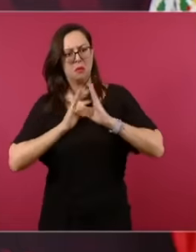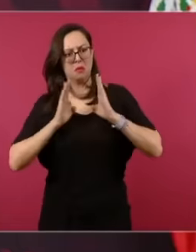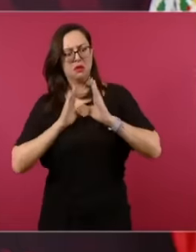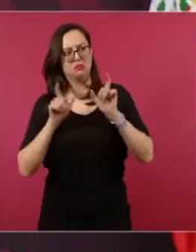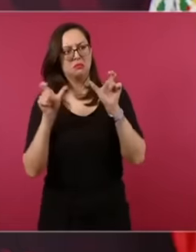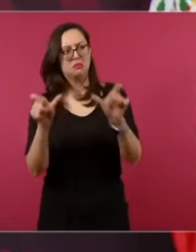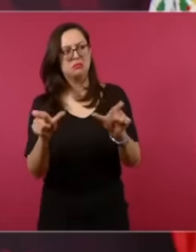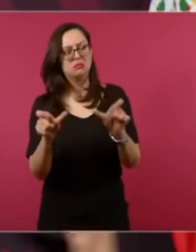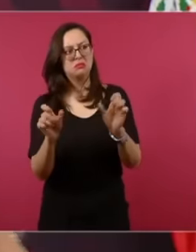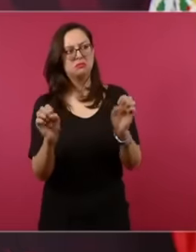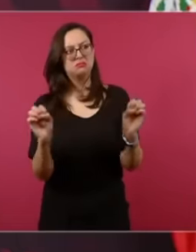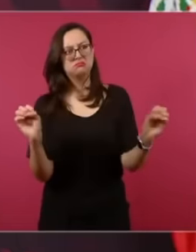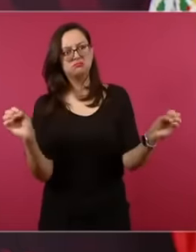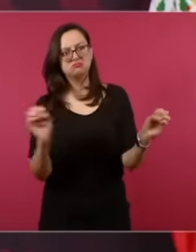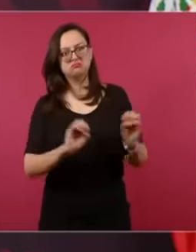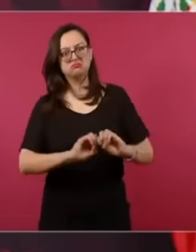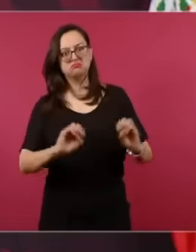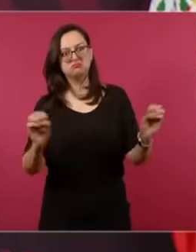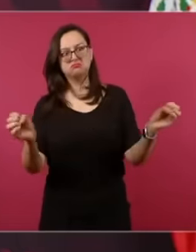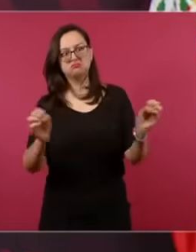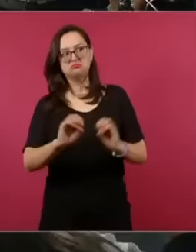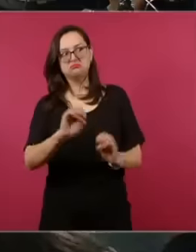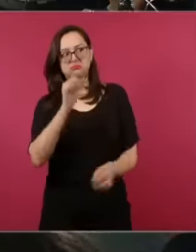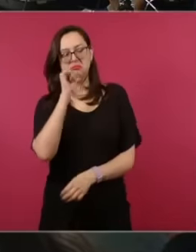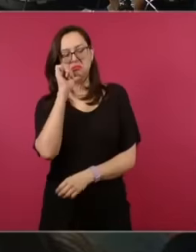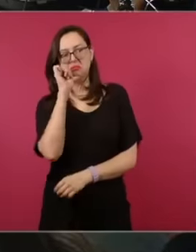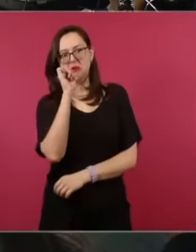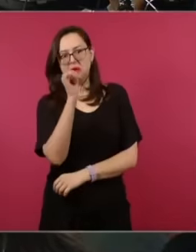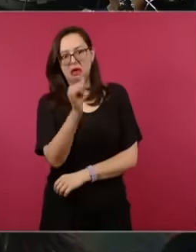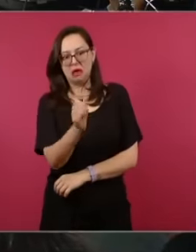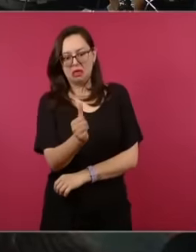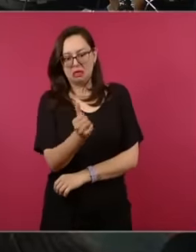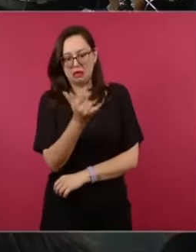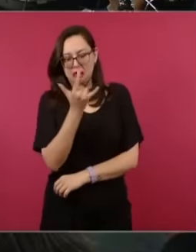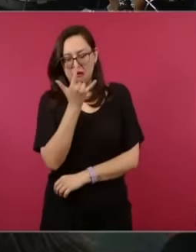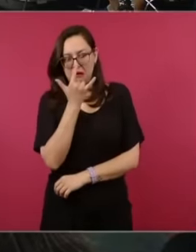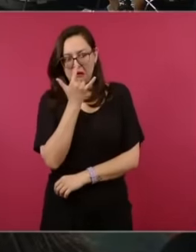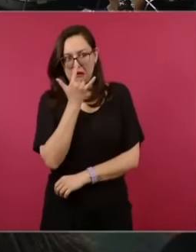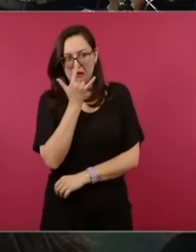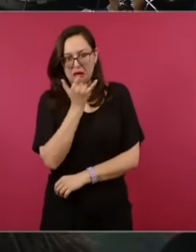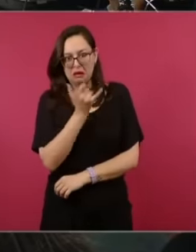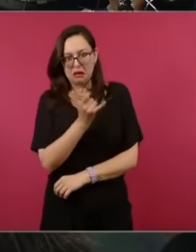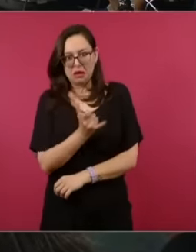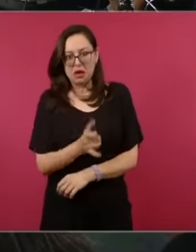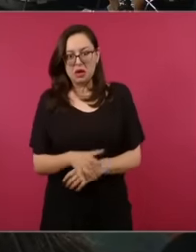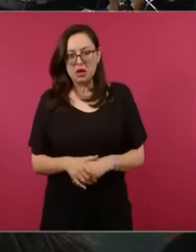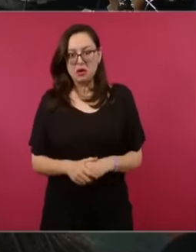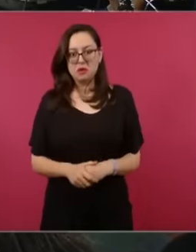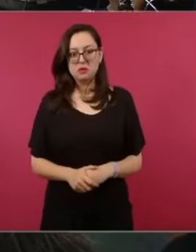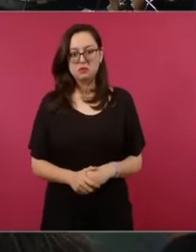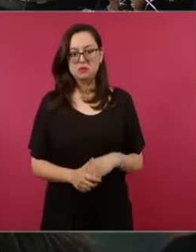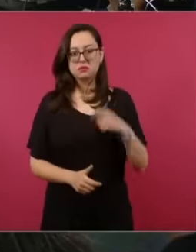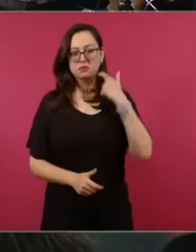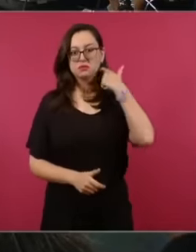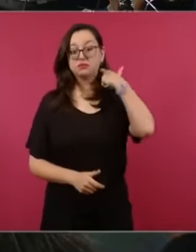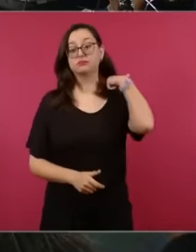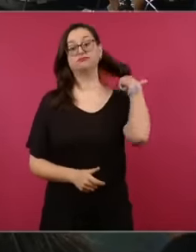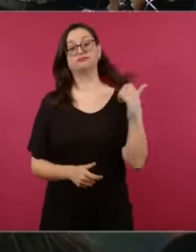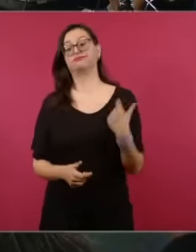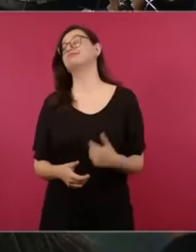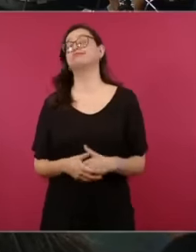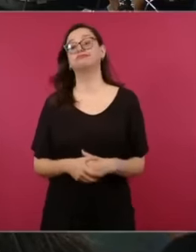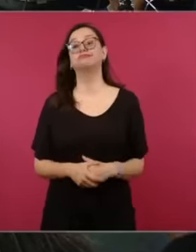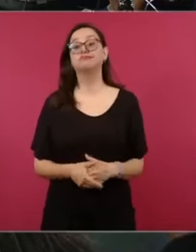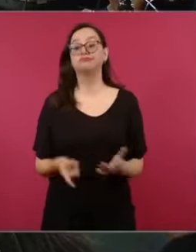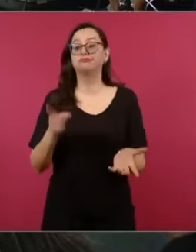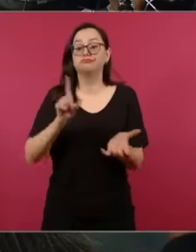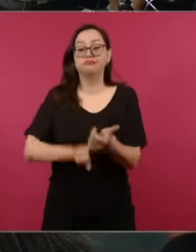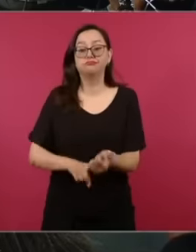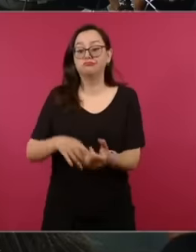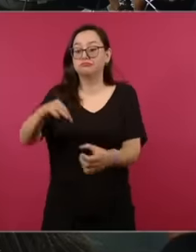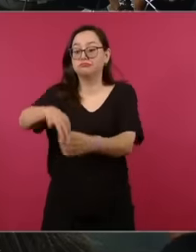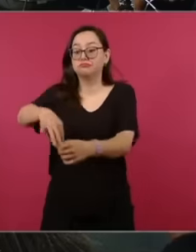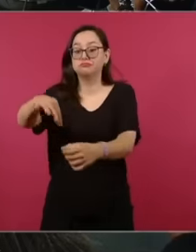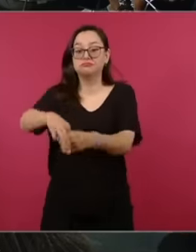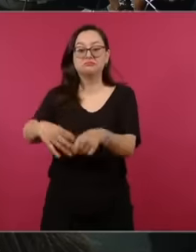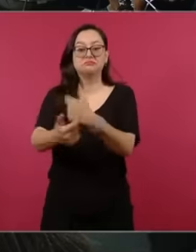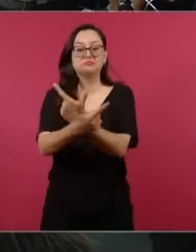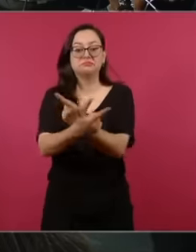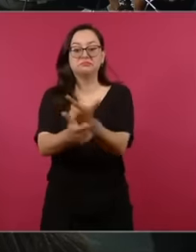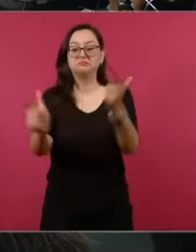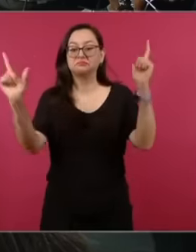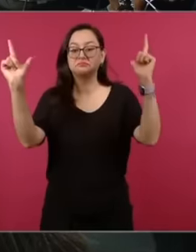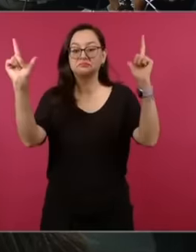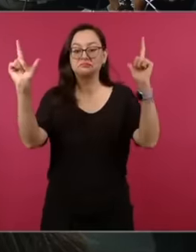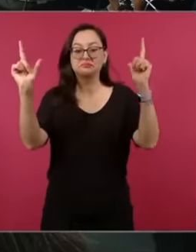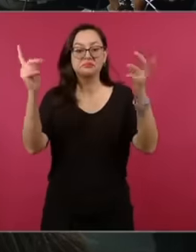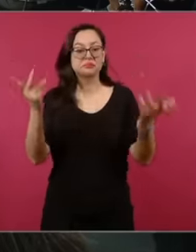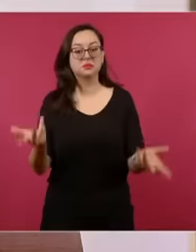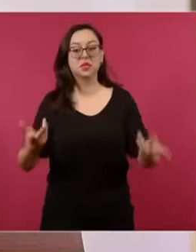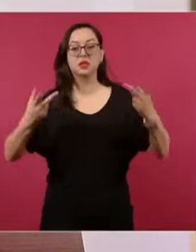citizen process where the representatives of the parties arrived, the members of the tables, they